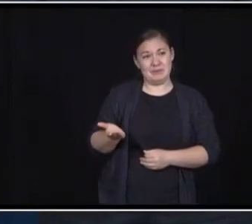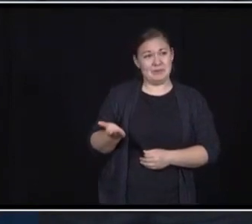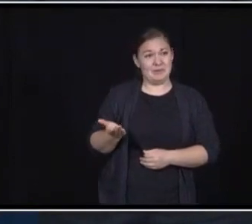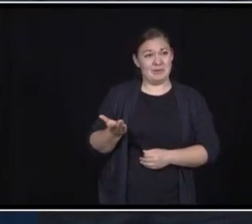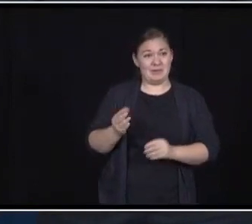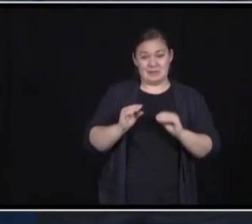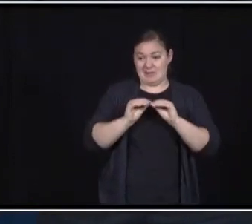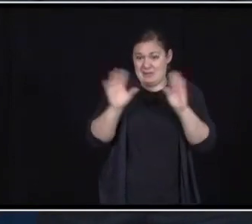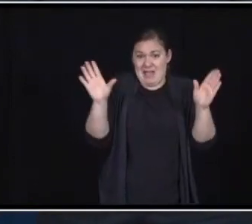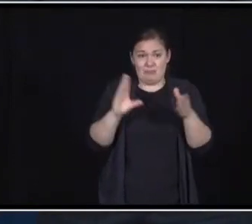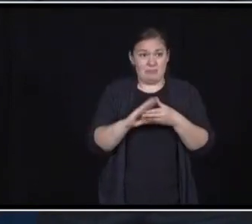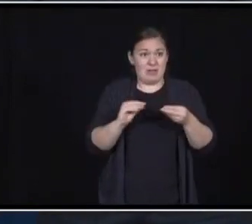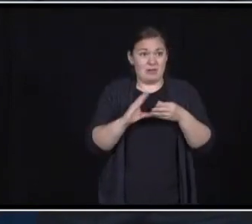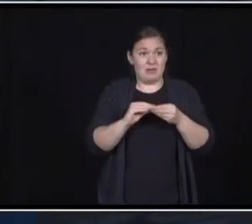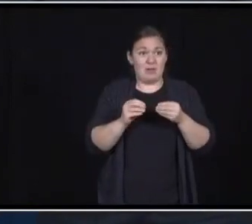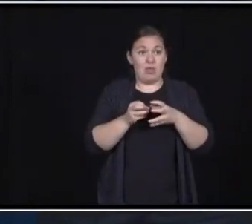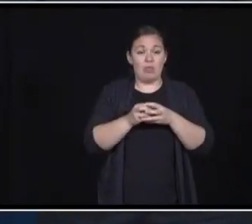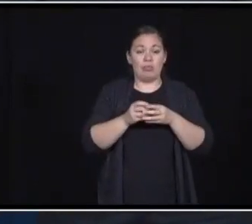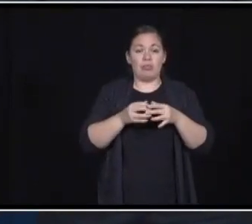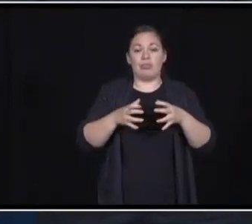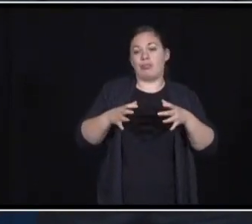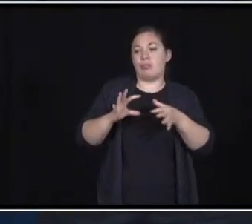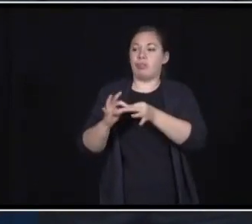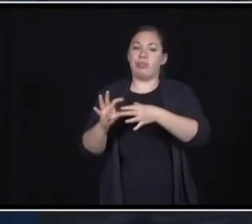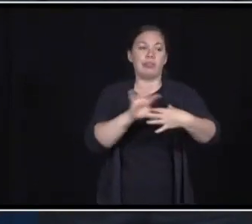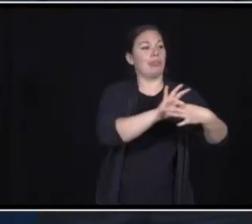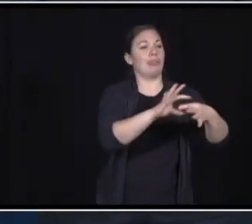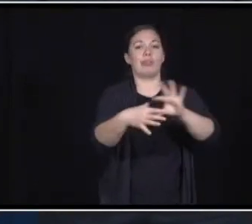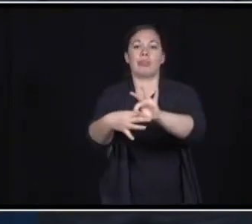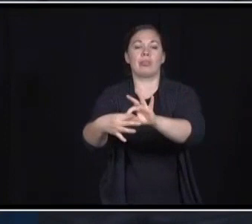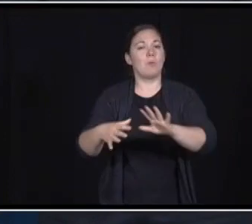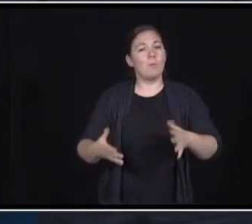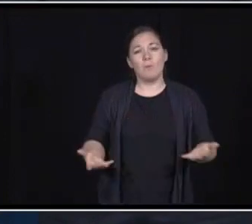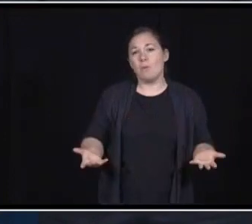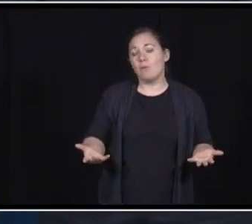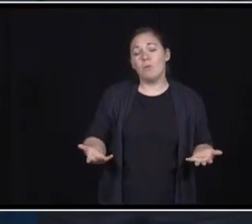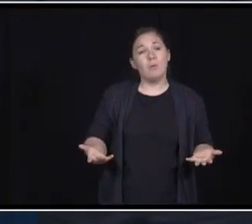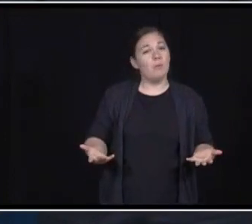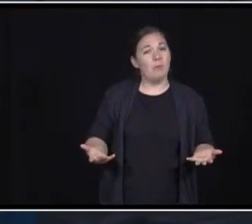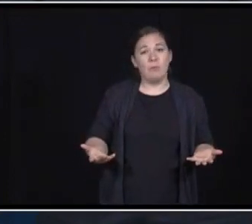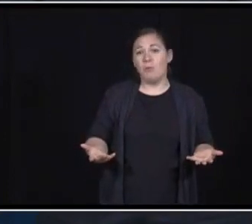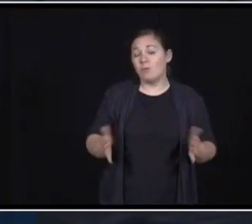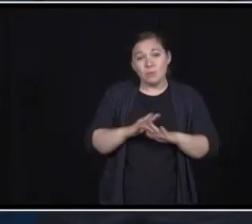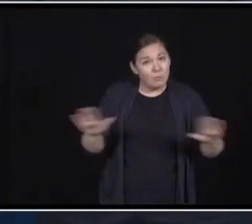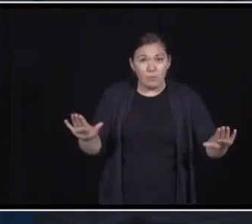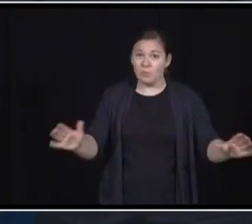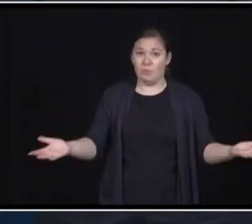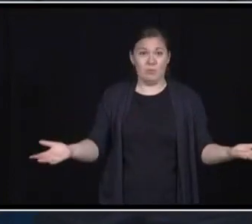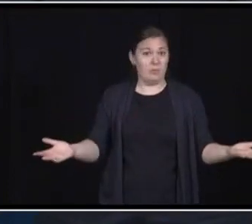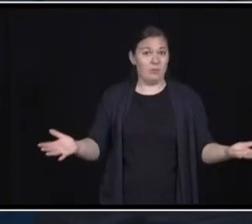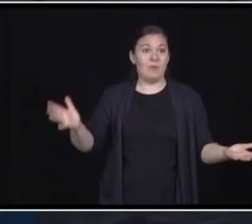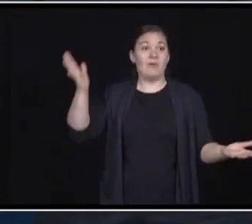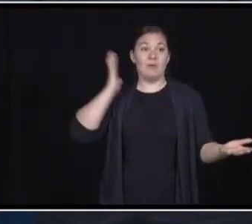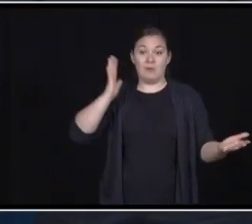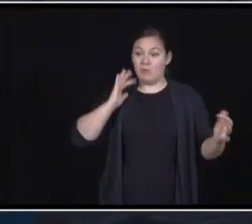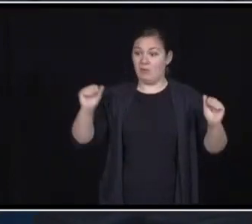Do we want you to stick with the same group that you are always around be it family members? Absolutely.